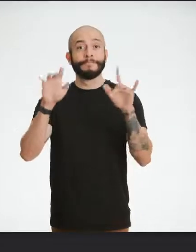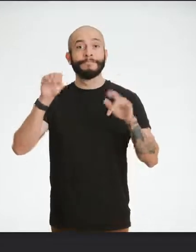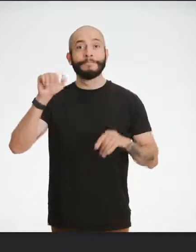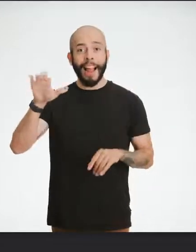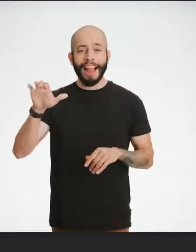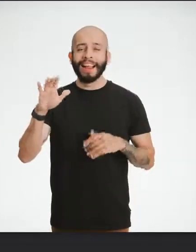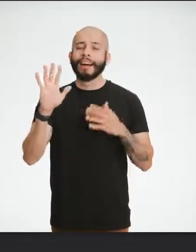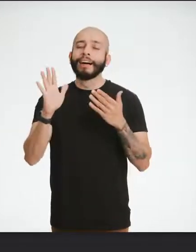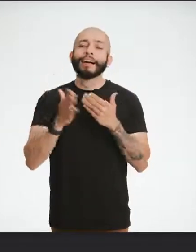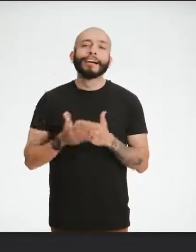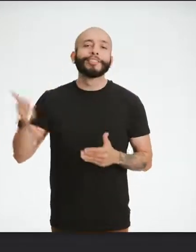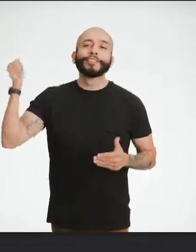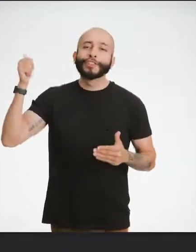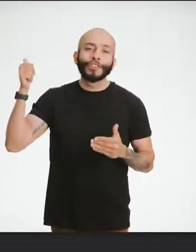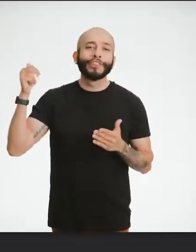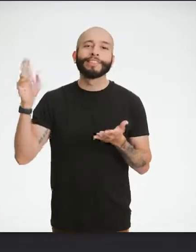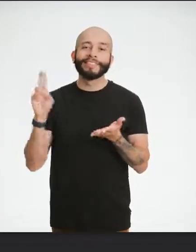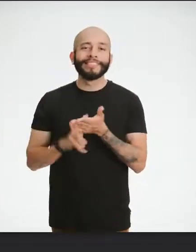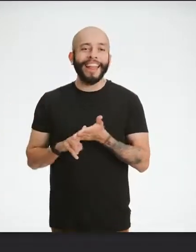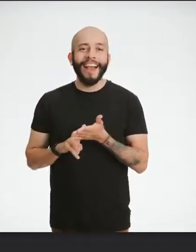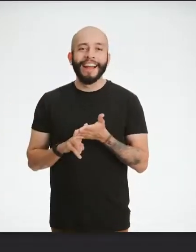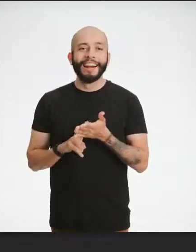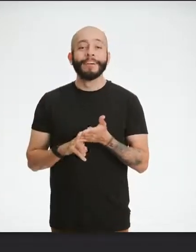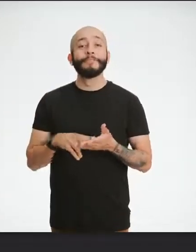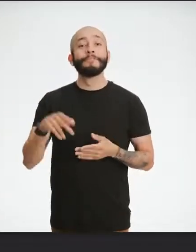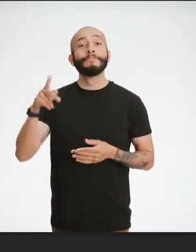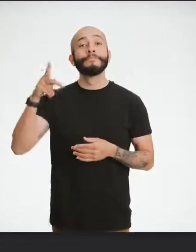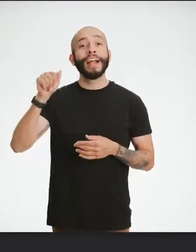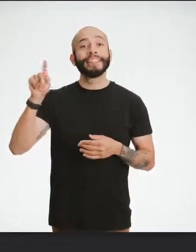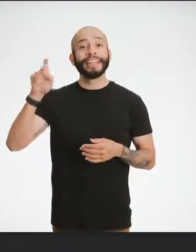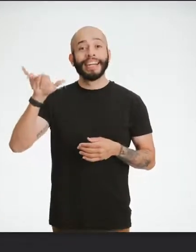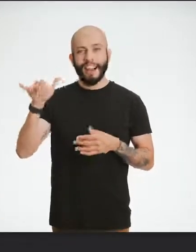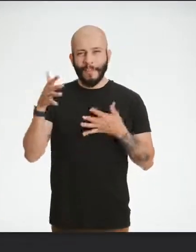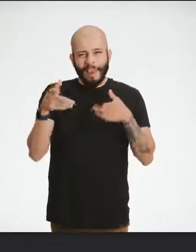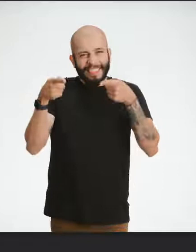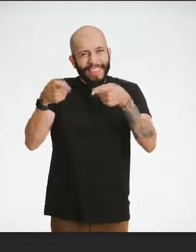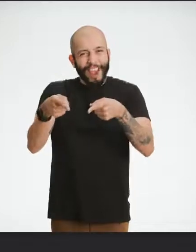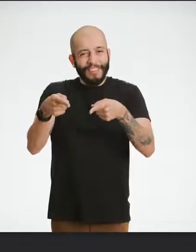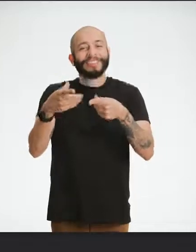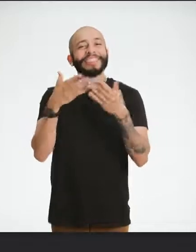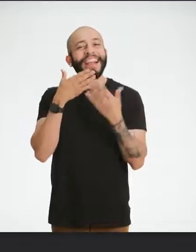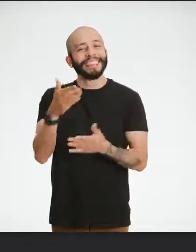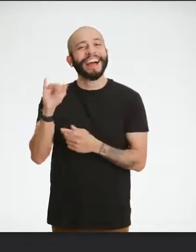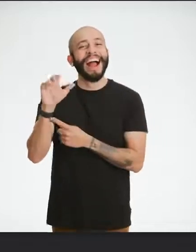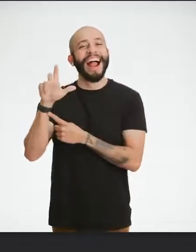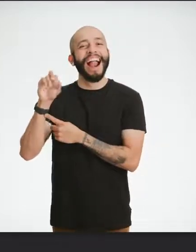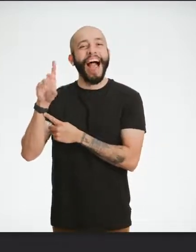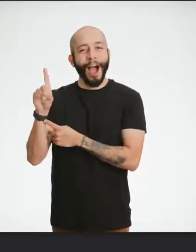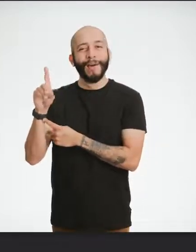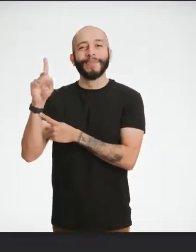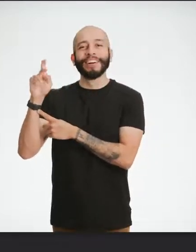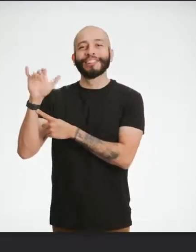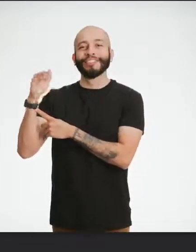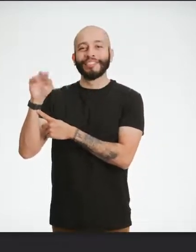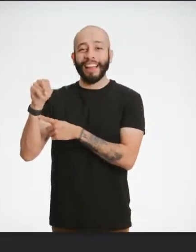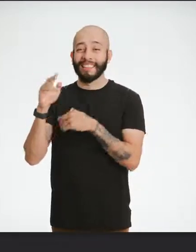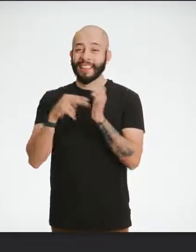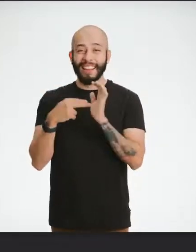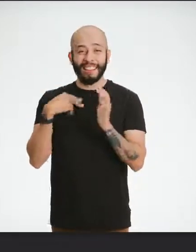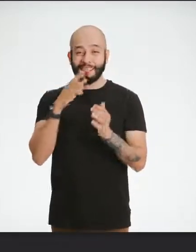In Safari on my Mac, it's even easier to sign in. My passkey is already here, thanks to iCloud Keychain, and I can sign in directly from